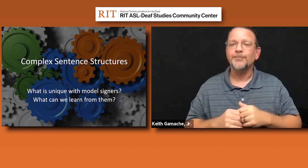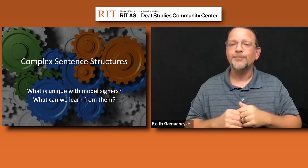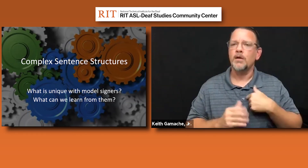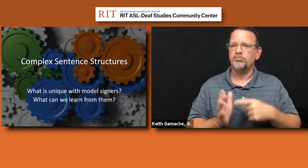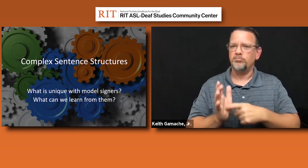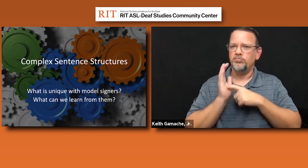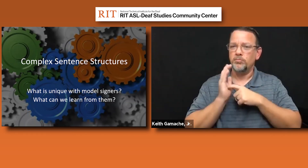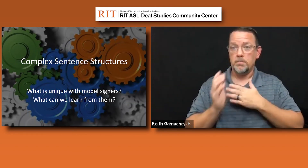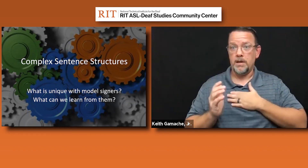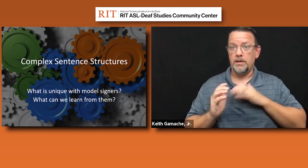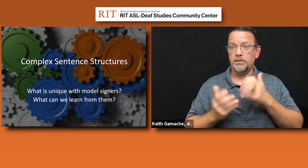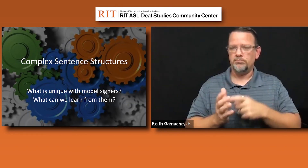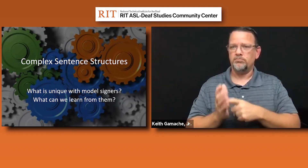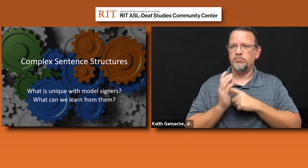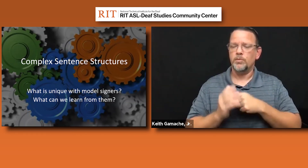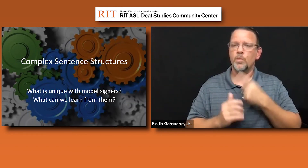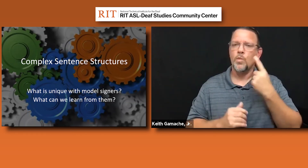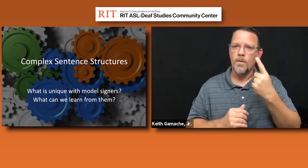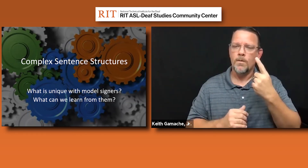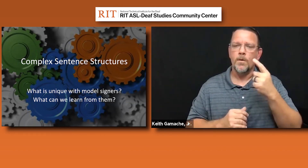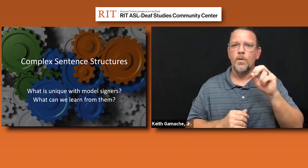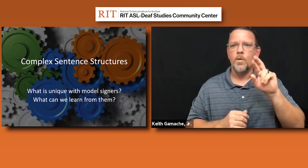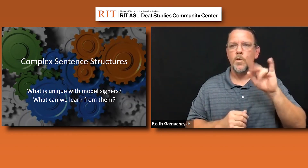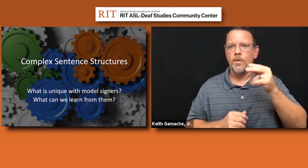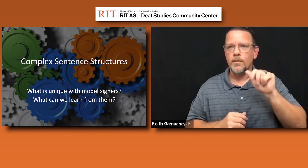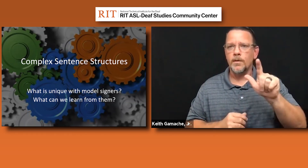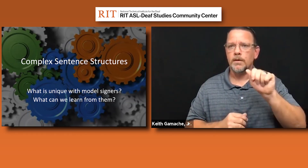I'm an ASL instructor to students learning,